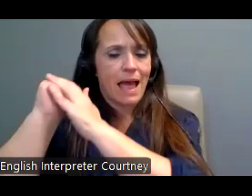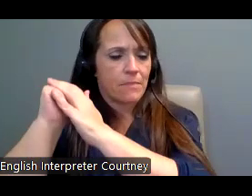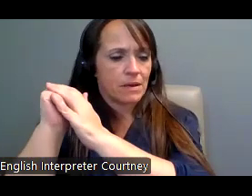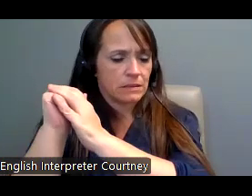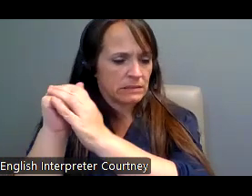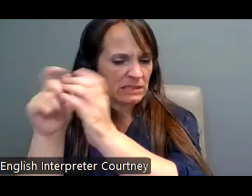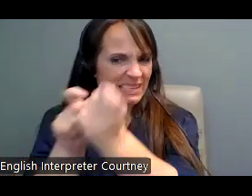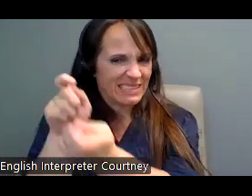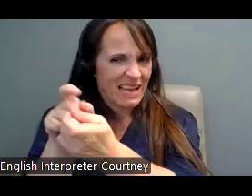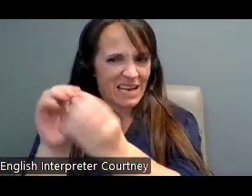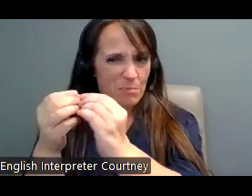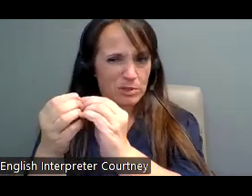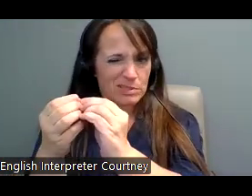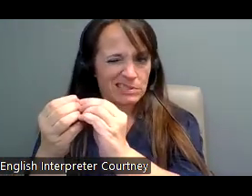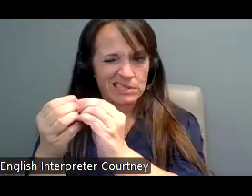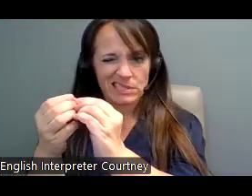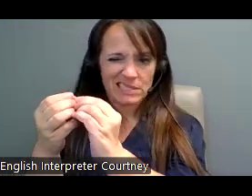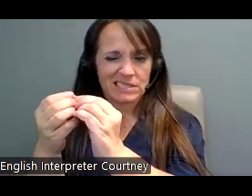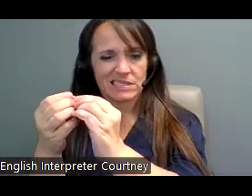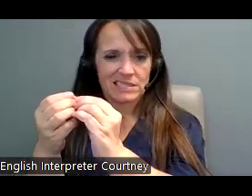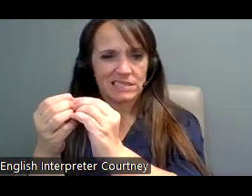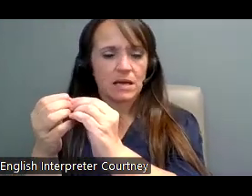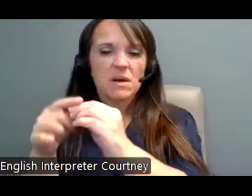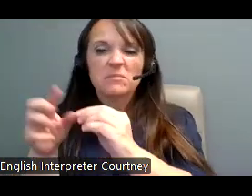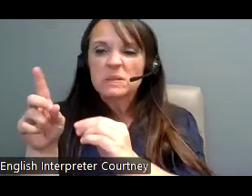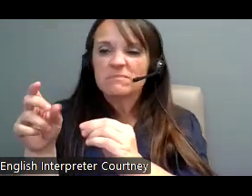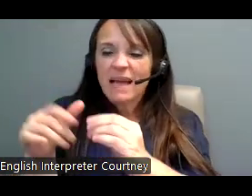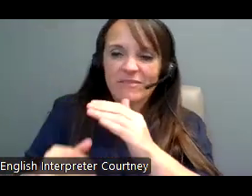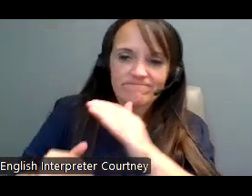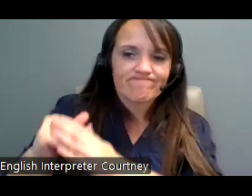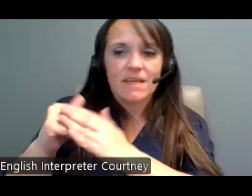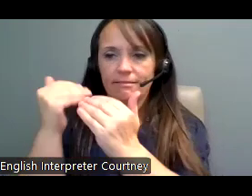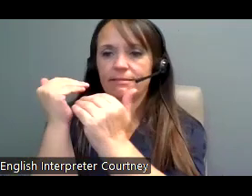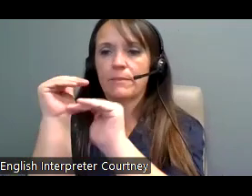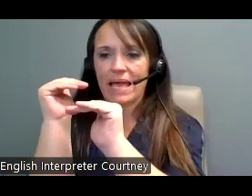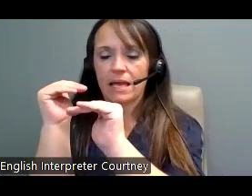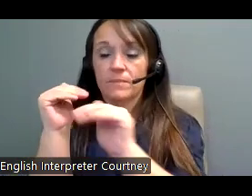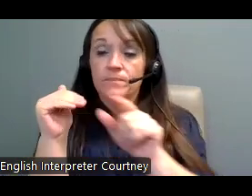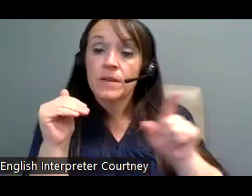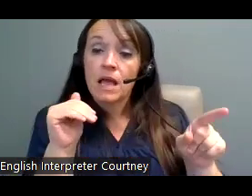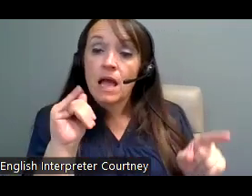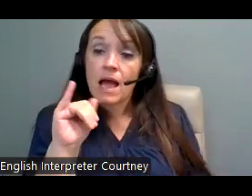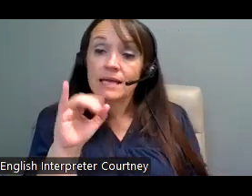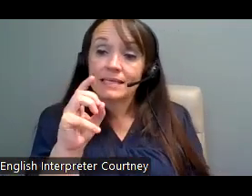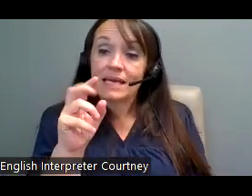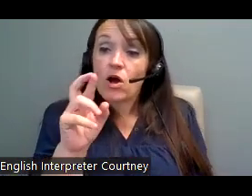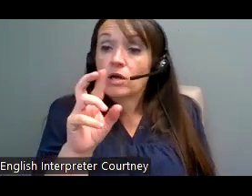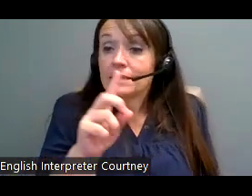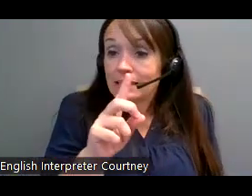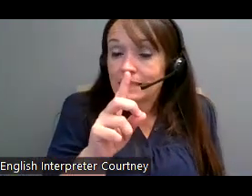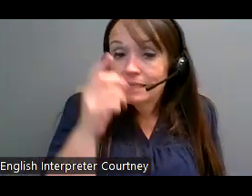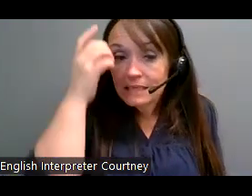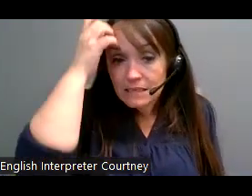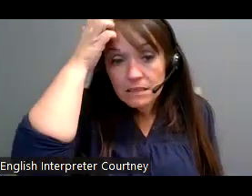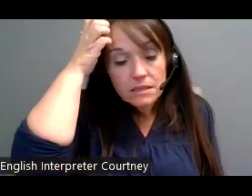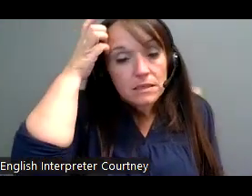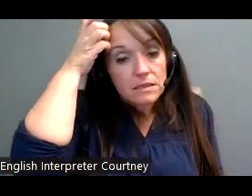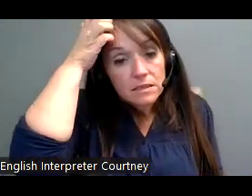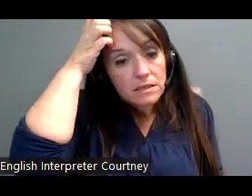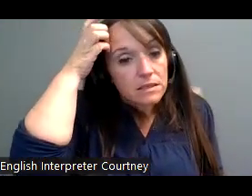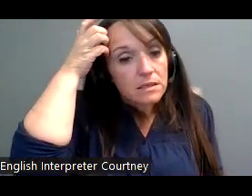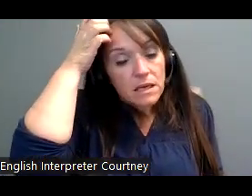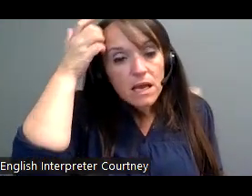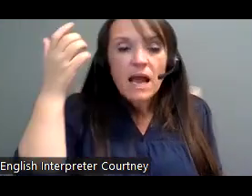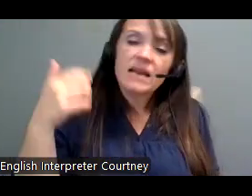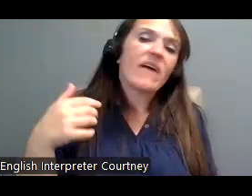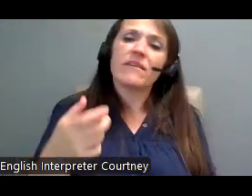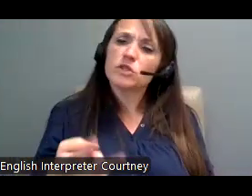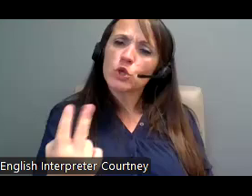number out the top of my head. The intellectual disability/related disability, is a two-pronged waiver. And so, it